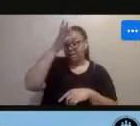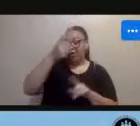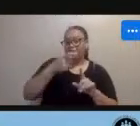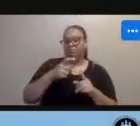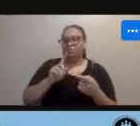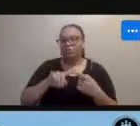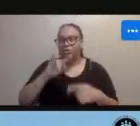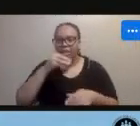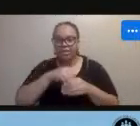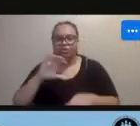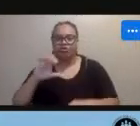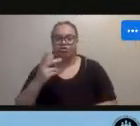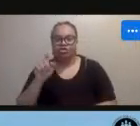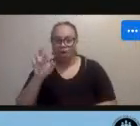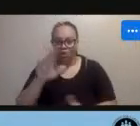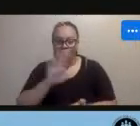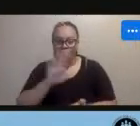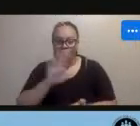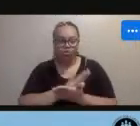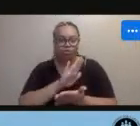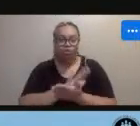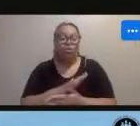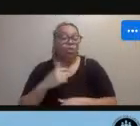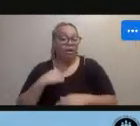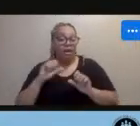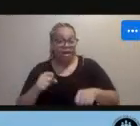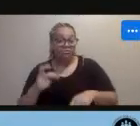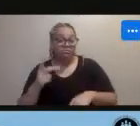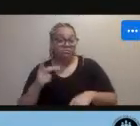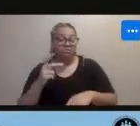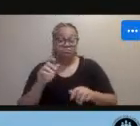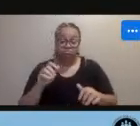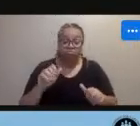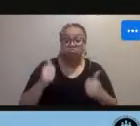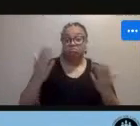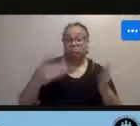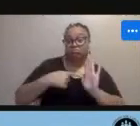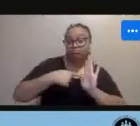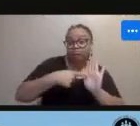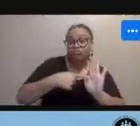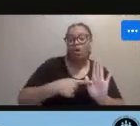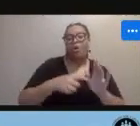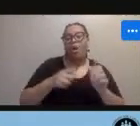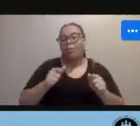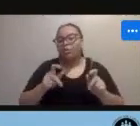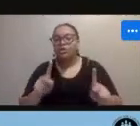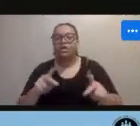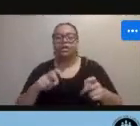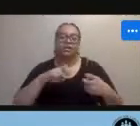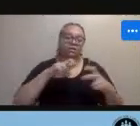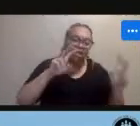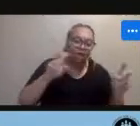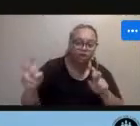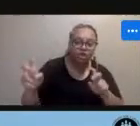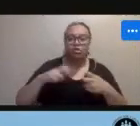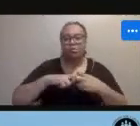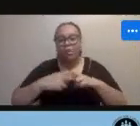A PARENT OF KIDS A CHARTER SCHOOL CAN BRING SOME UNIQUE